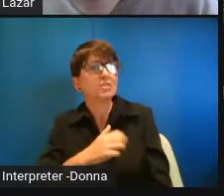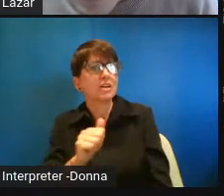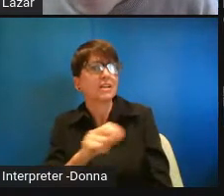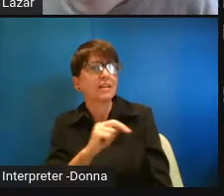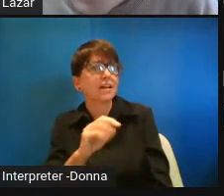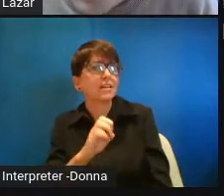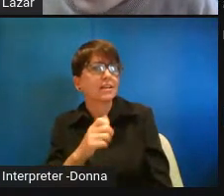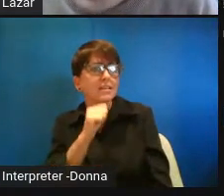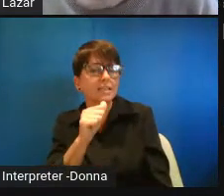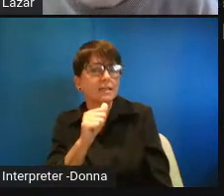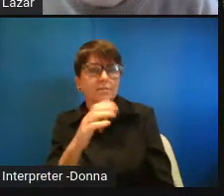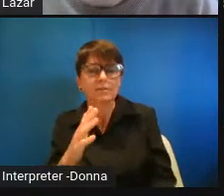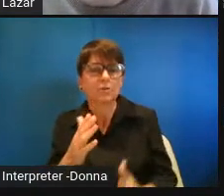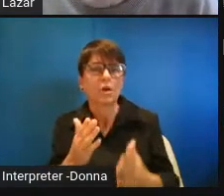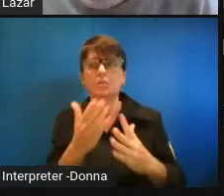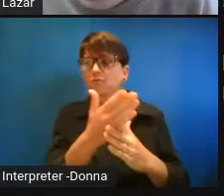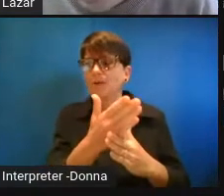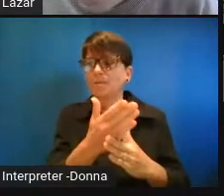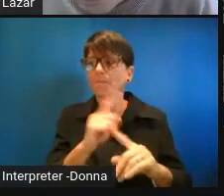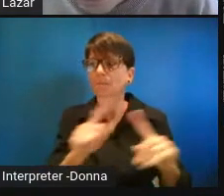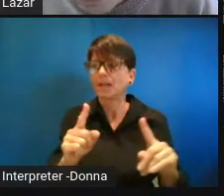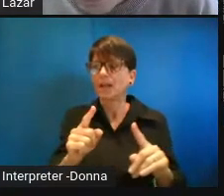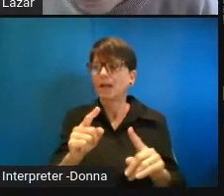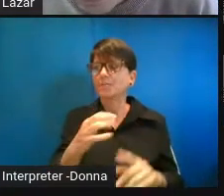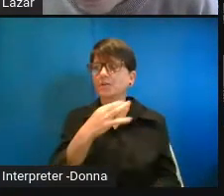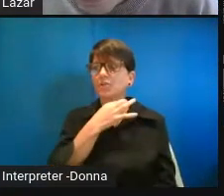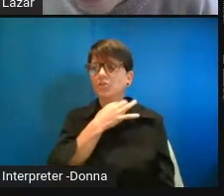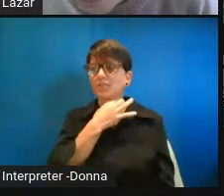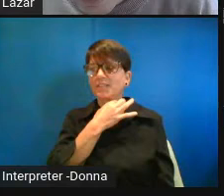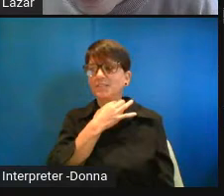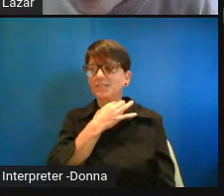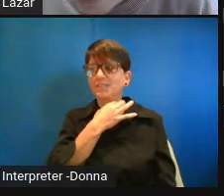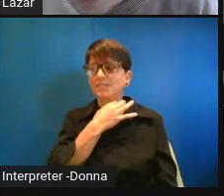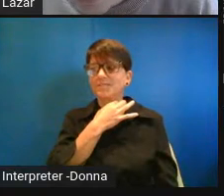I'm really curious though, to know from you, Lazar,